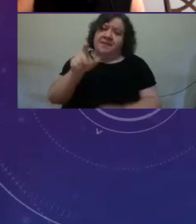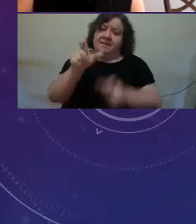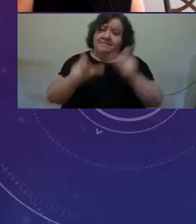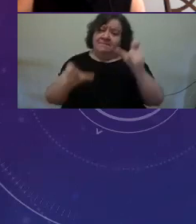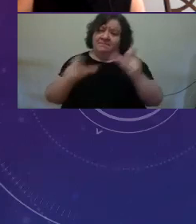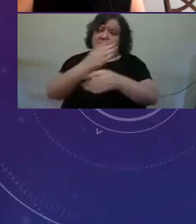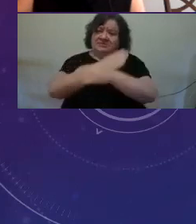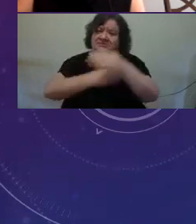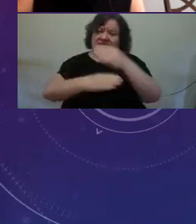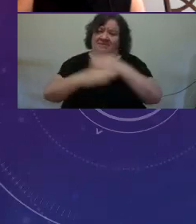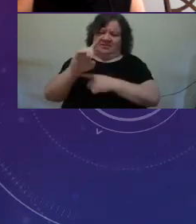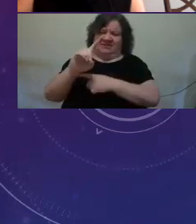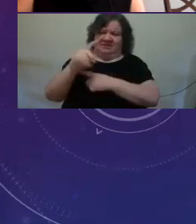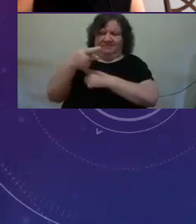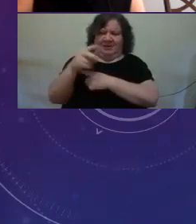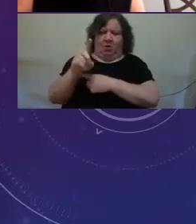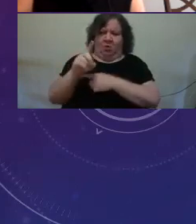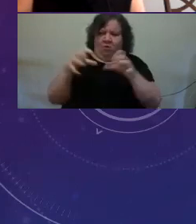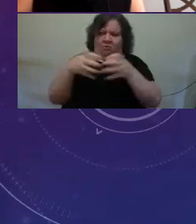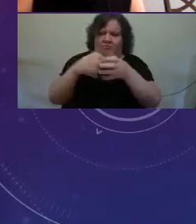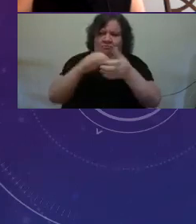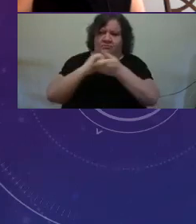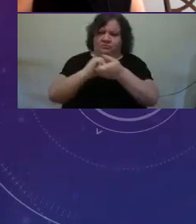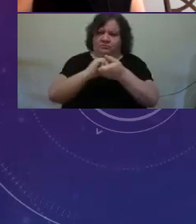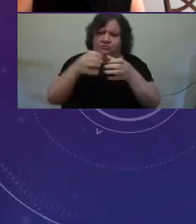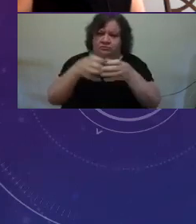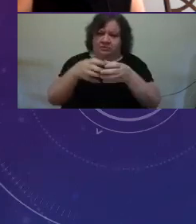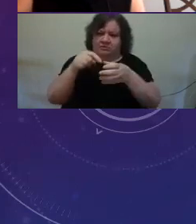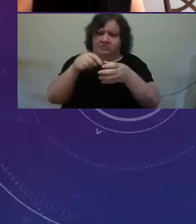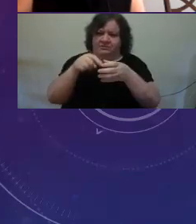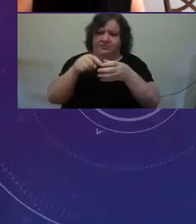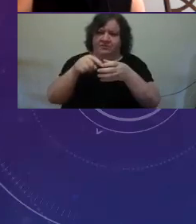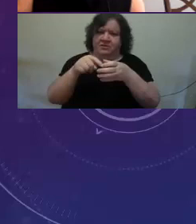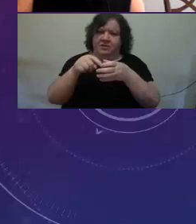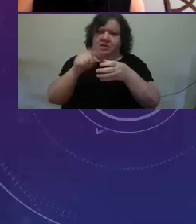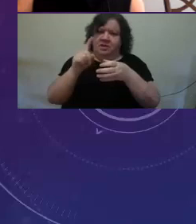to do a few things I would like for organizations of the blind an